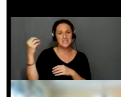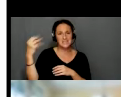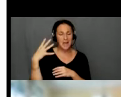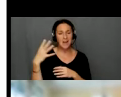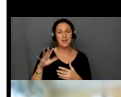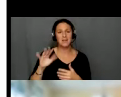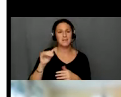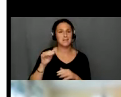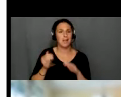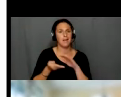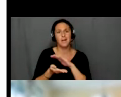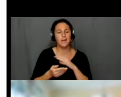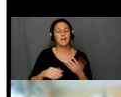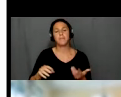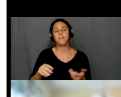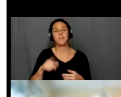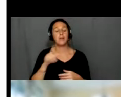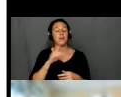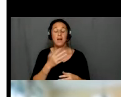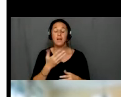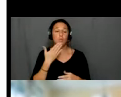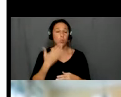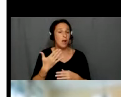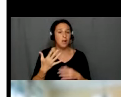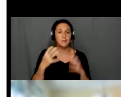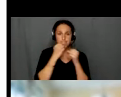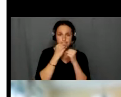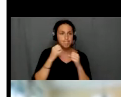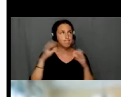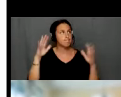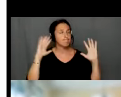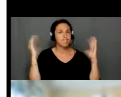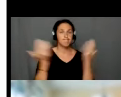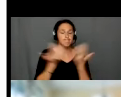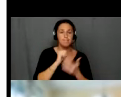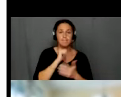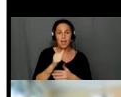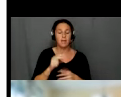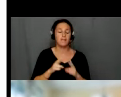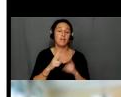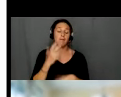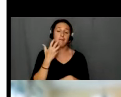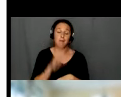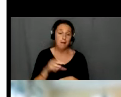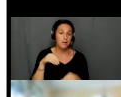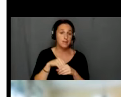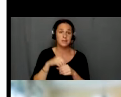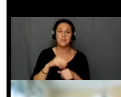So they get really hot, and a lot of them don't really have very adequate climate control.